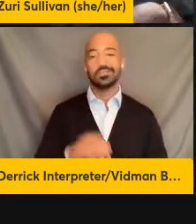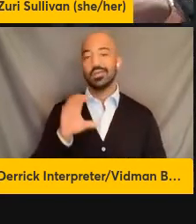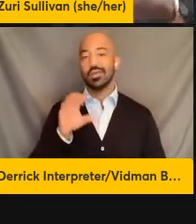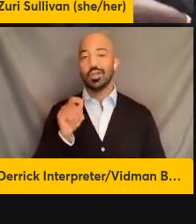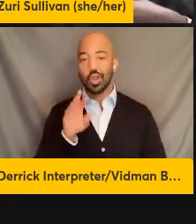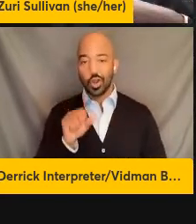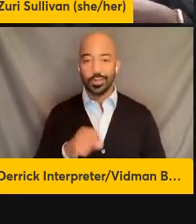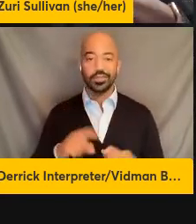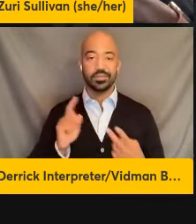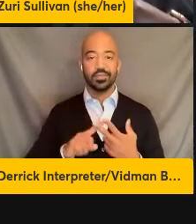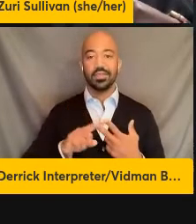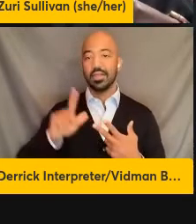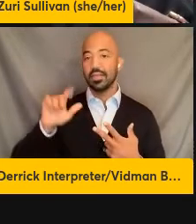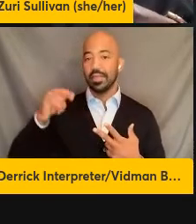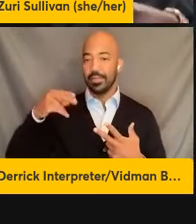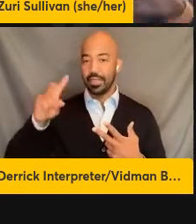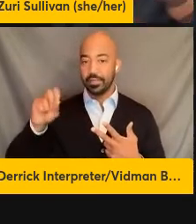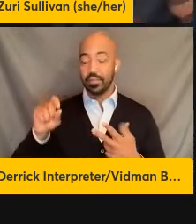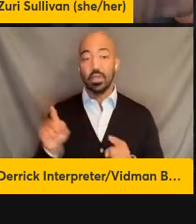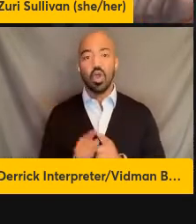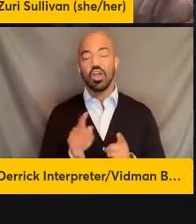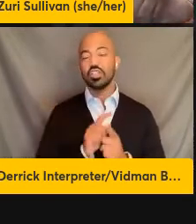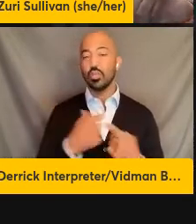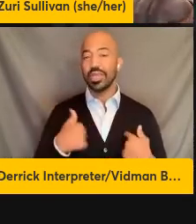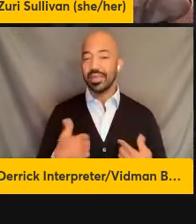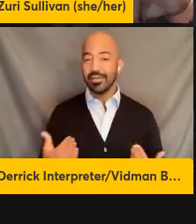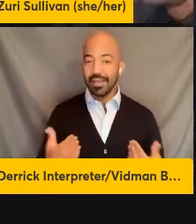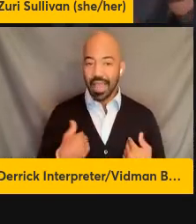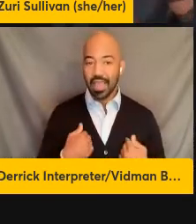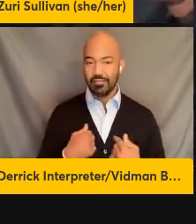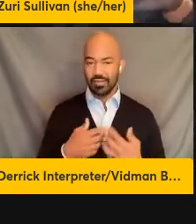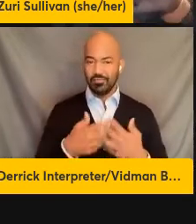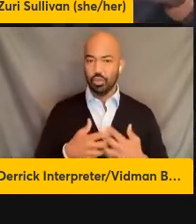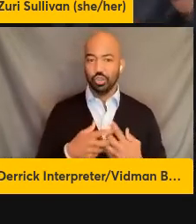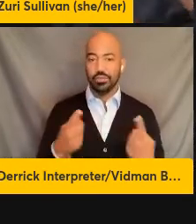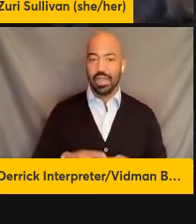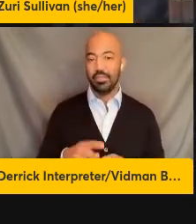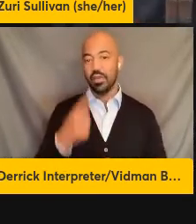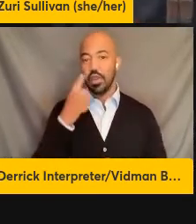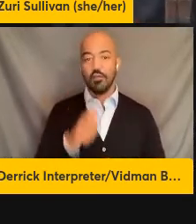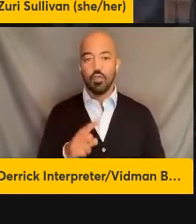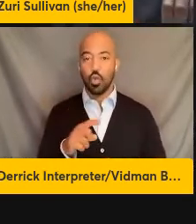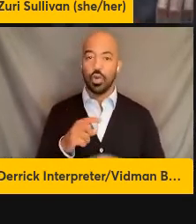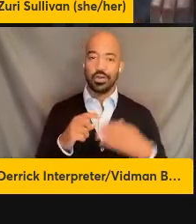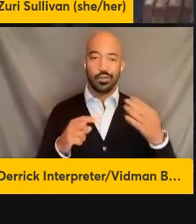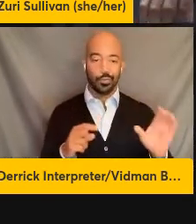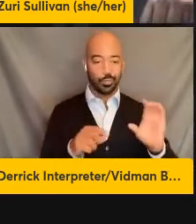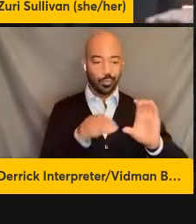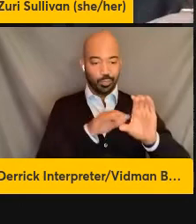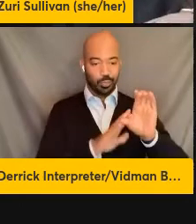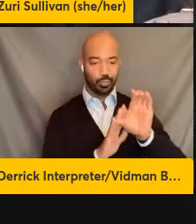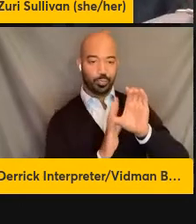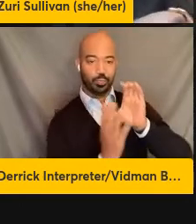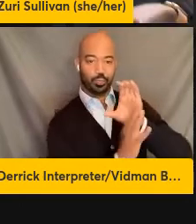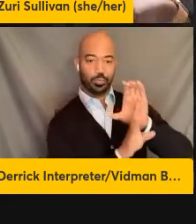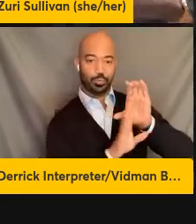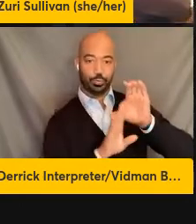have specialized digestive machinery, both pancreatic enzymes, as well as brush border enzymes, and transporters that are